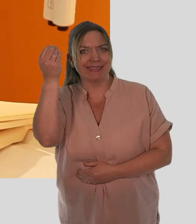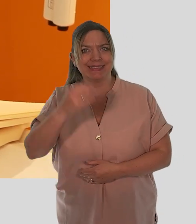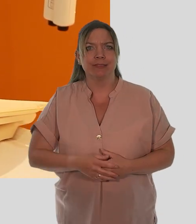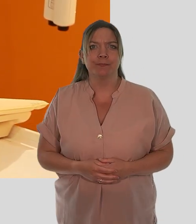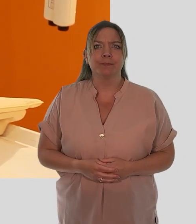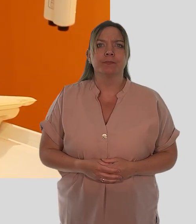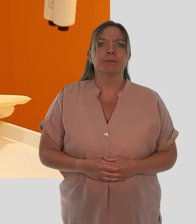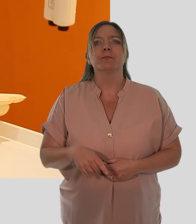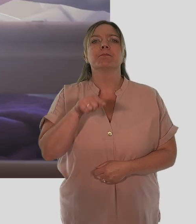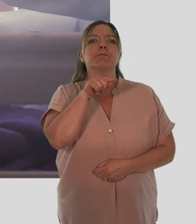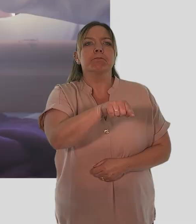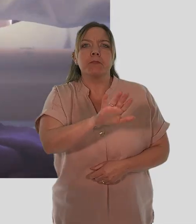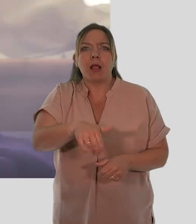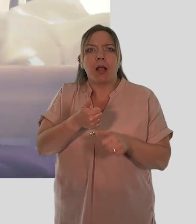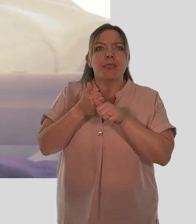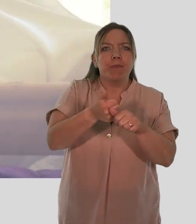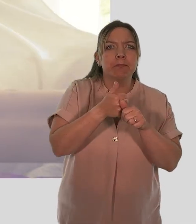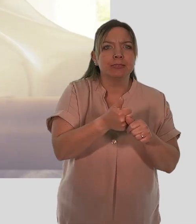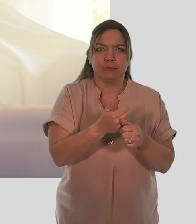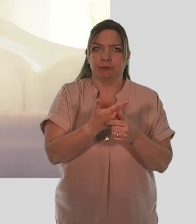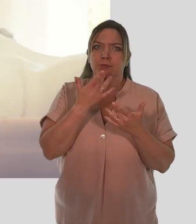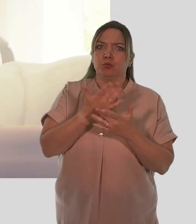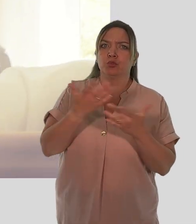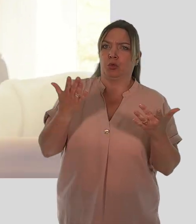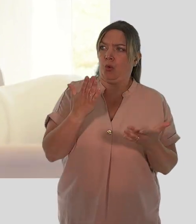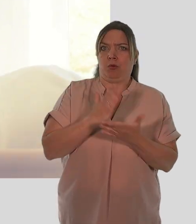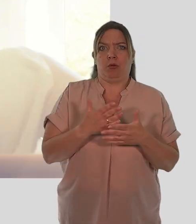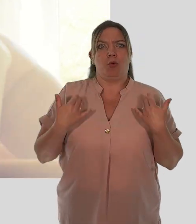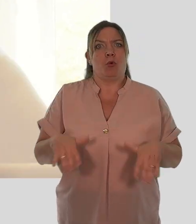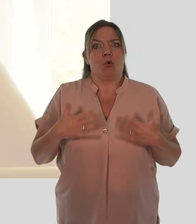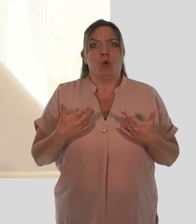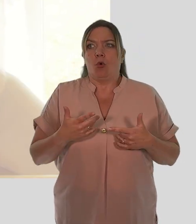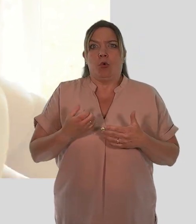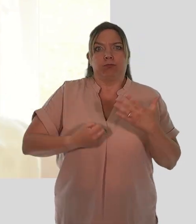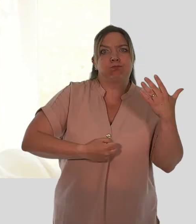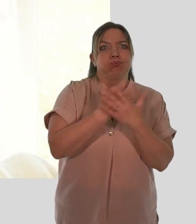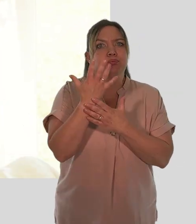is uneven, and only a few countries have the specialised personnel needed.